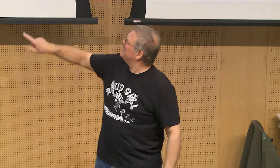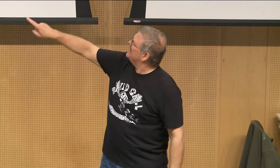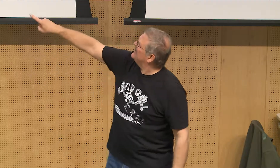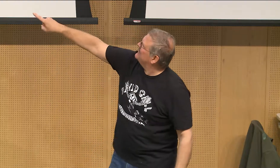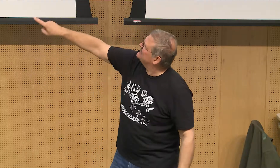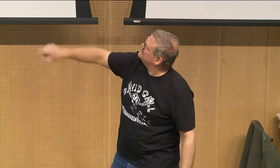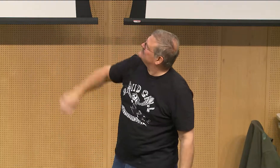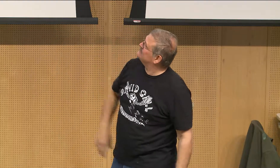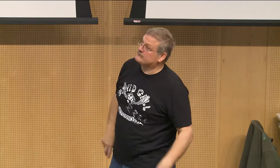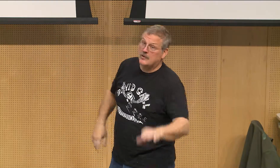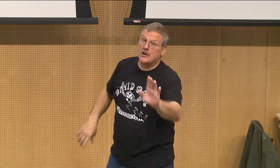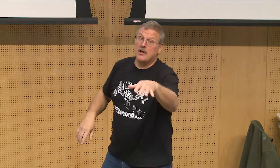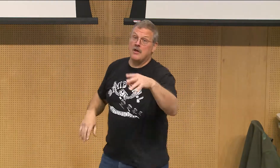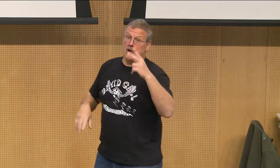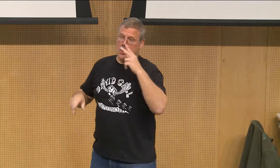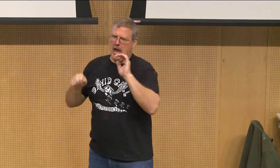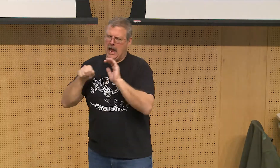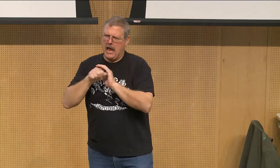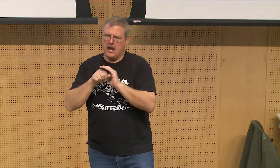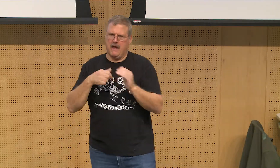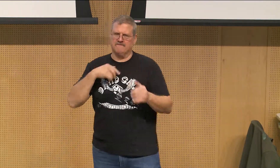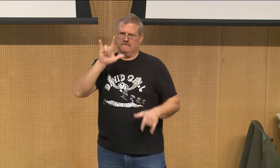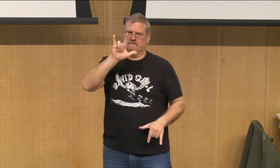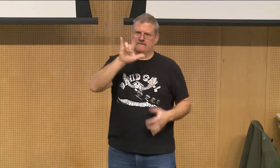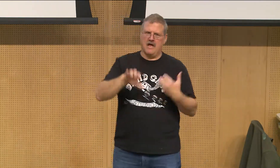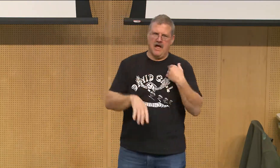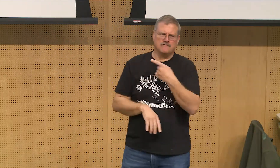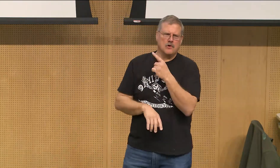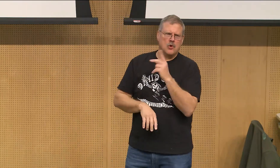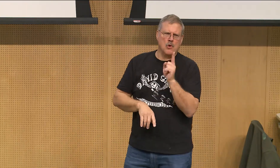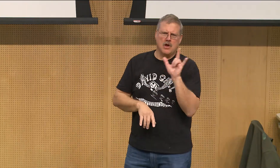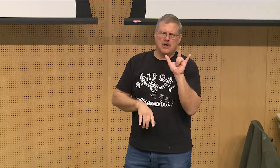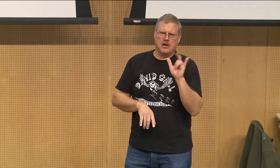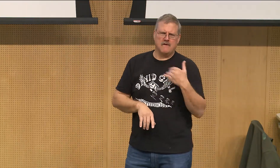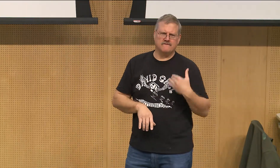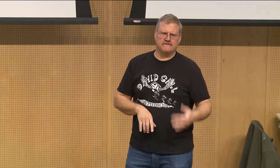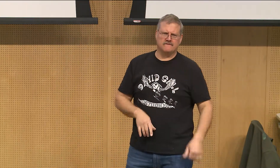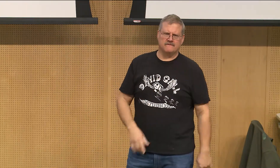when they use their ears. They pick it up like a sponge,